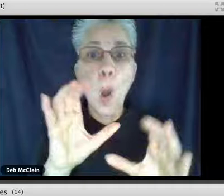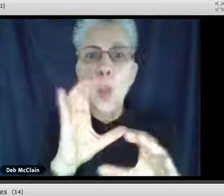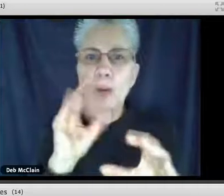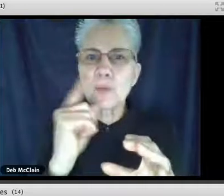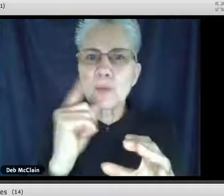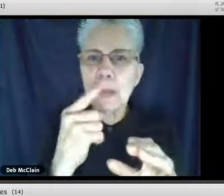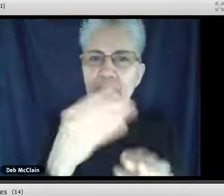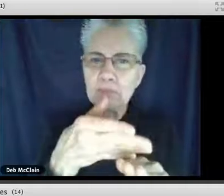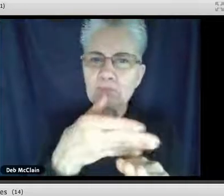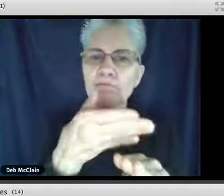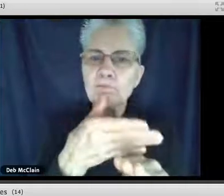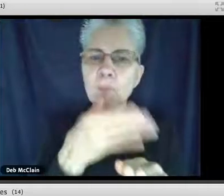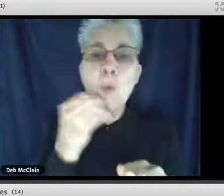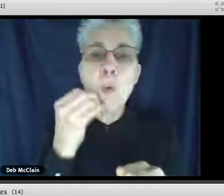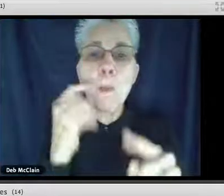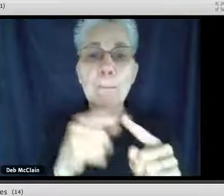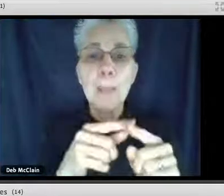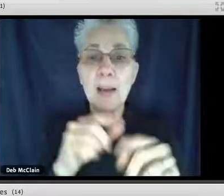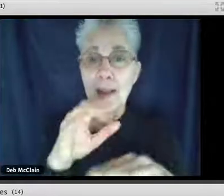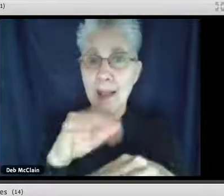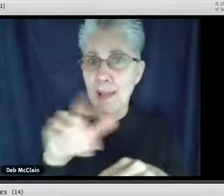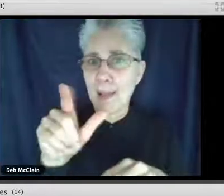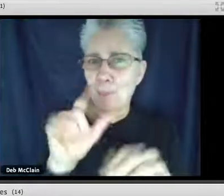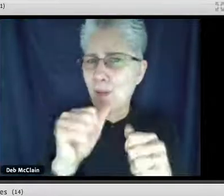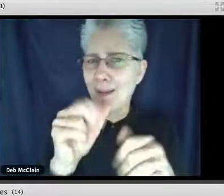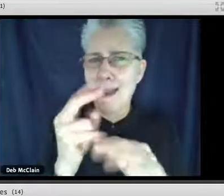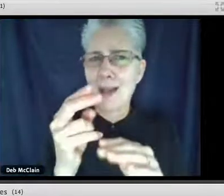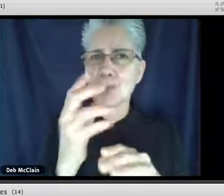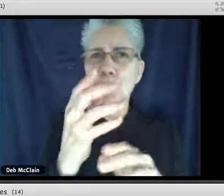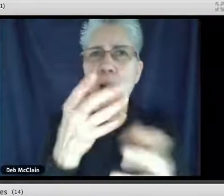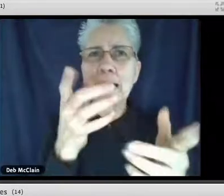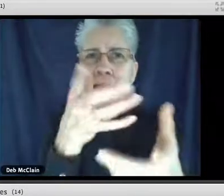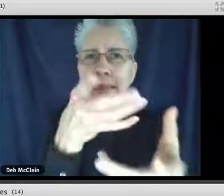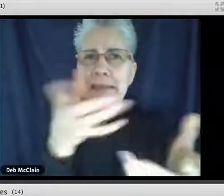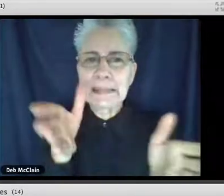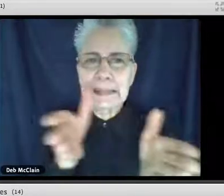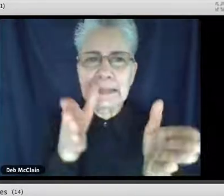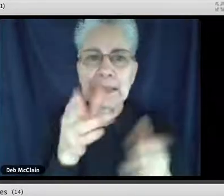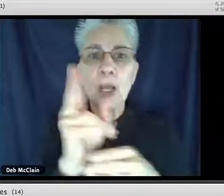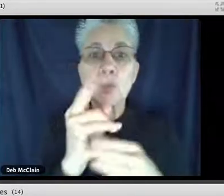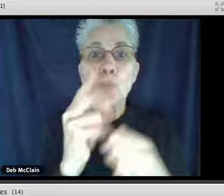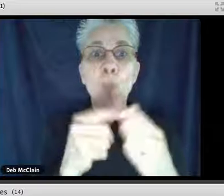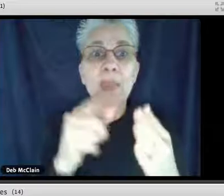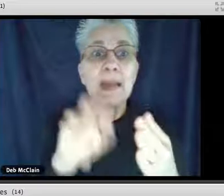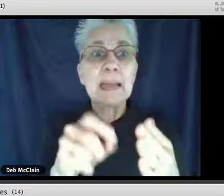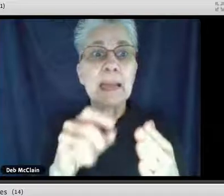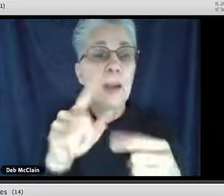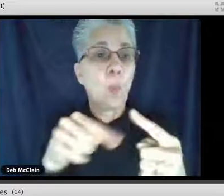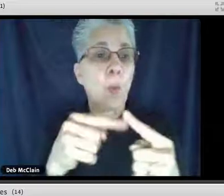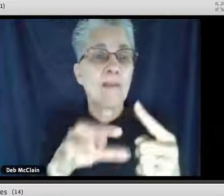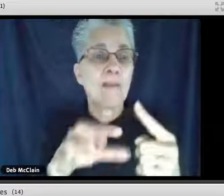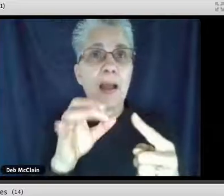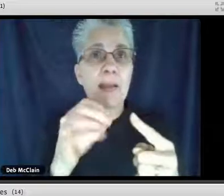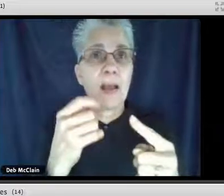But as a library, how do I get users what they need when they might not know we have it?